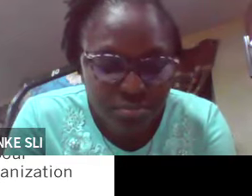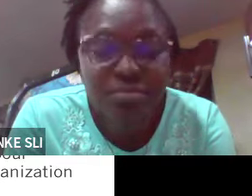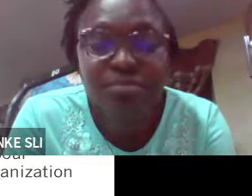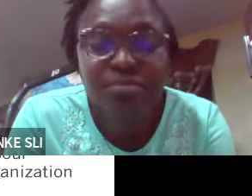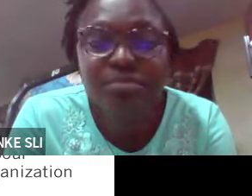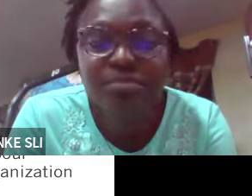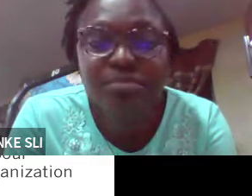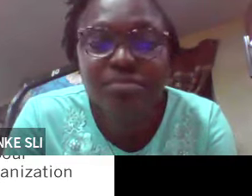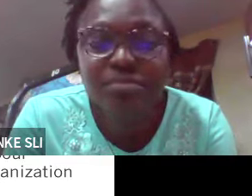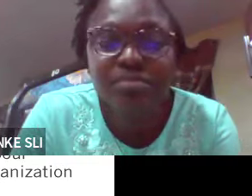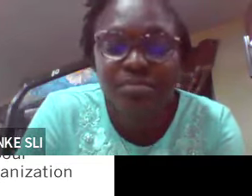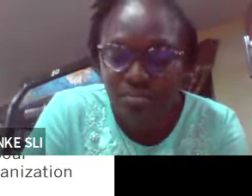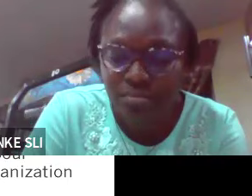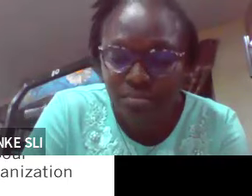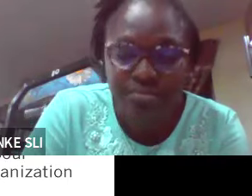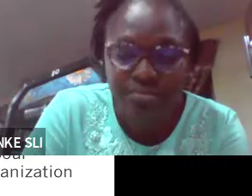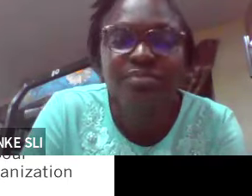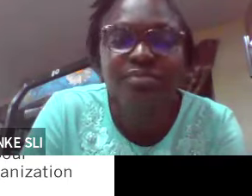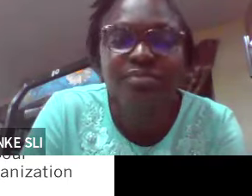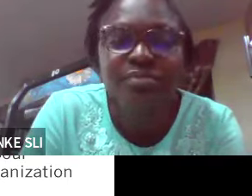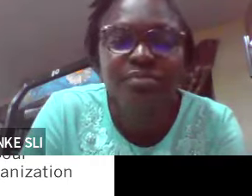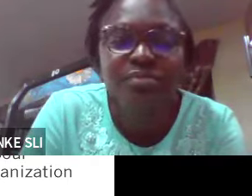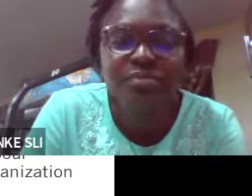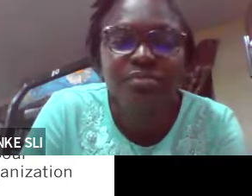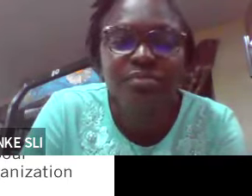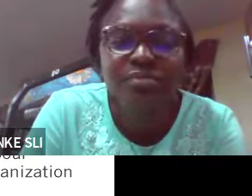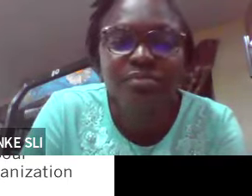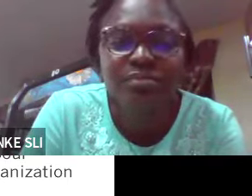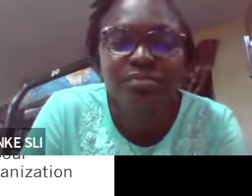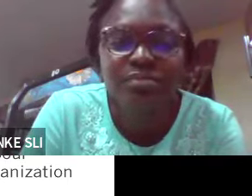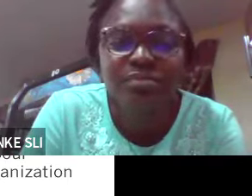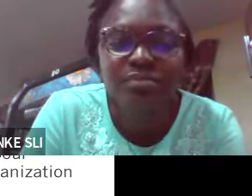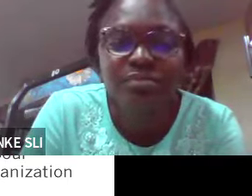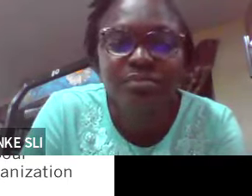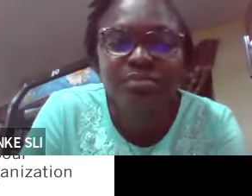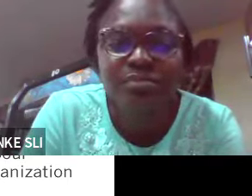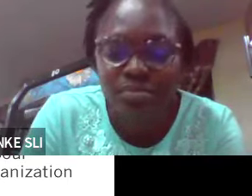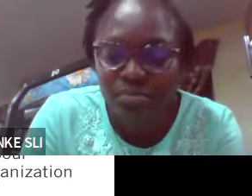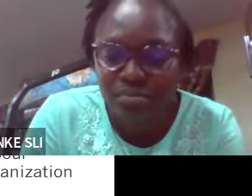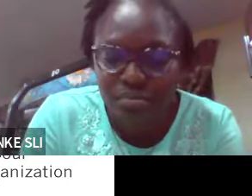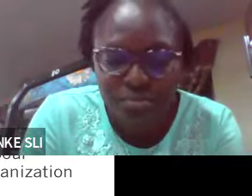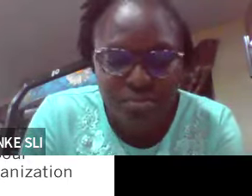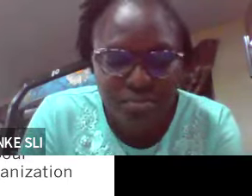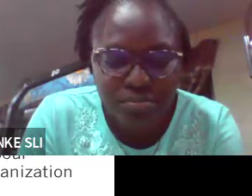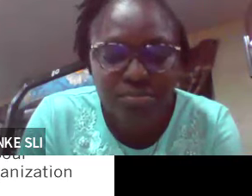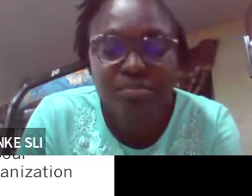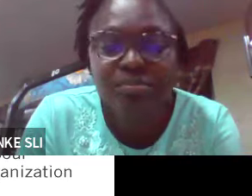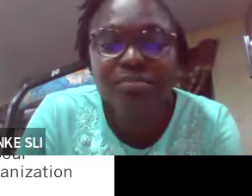Dotun Akinseinde: Fantastic. And you see that that's that's amazing. I like the fact that you are literally seeing the tech